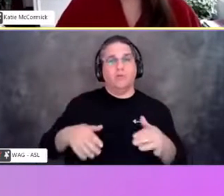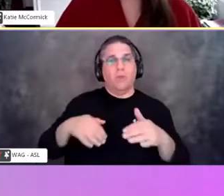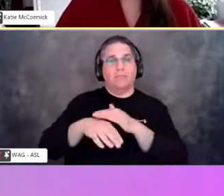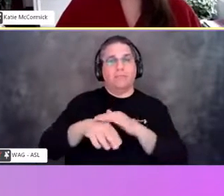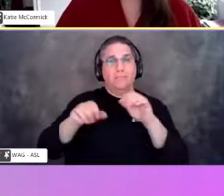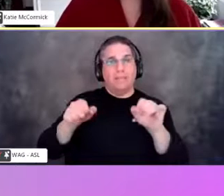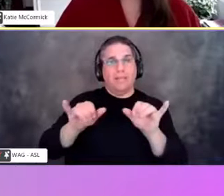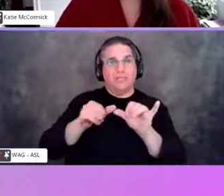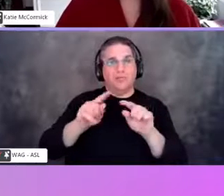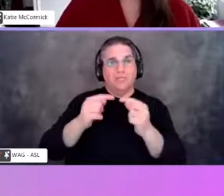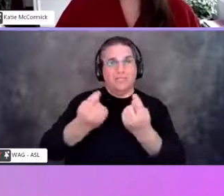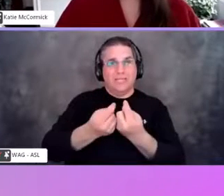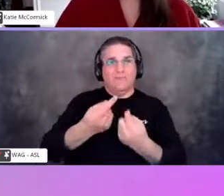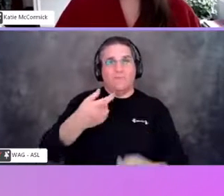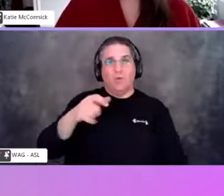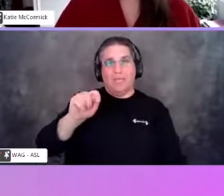[Katie McCormick]